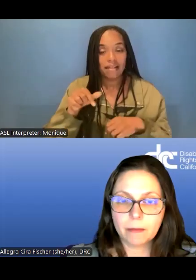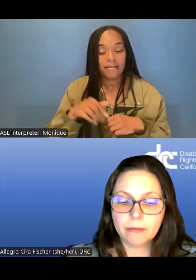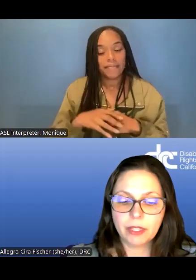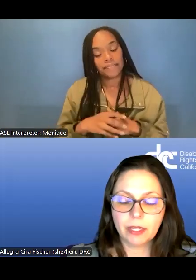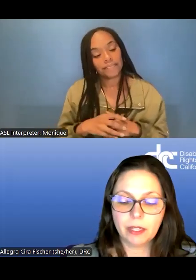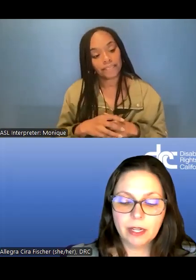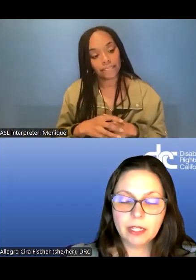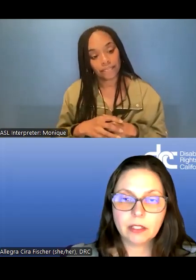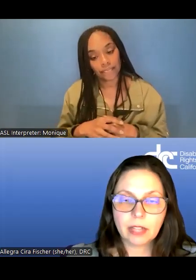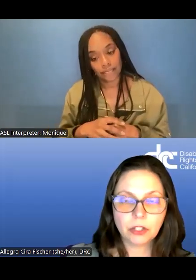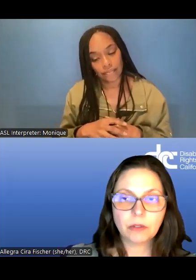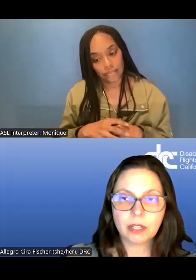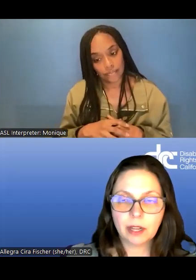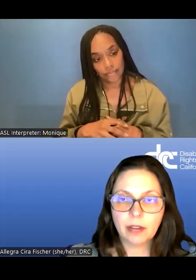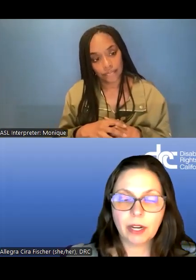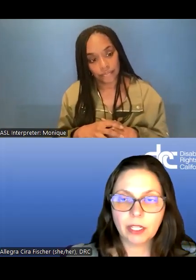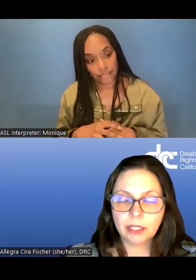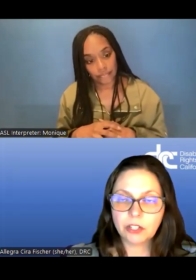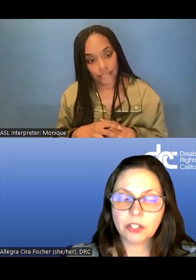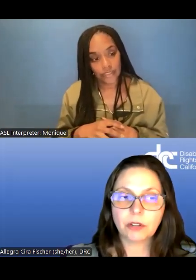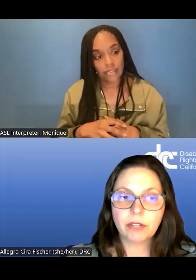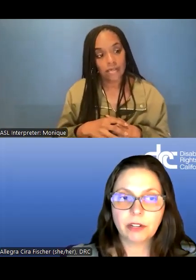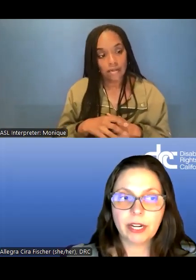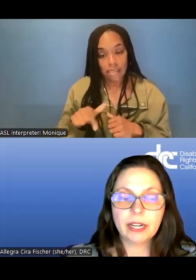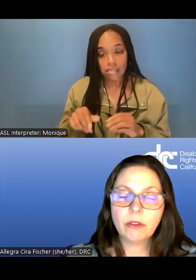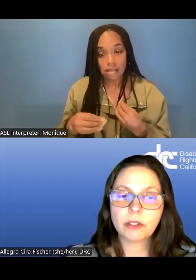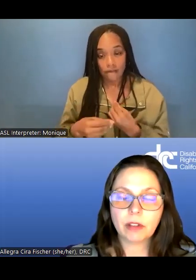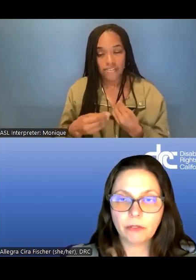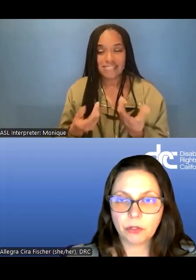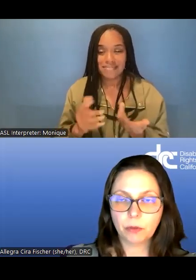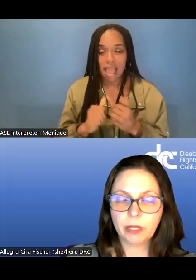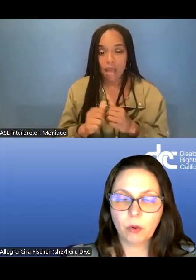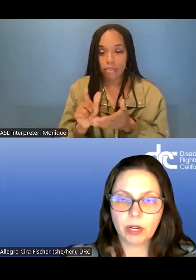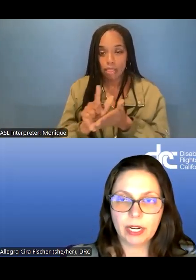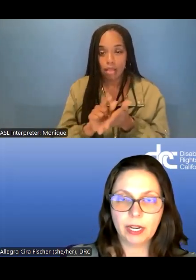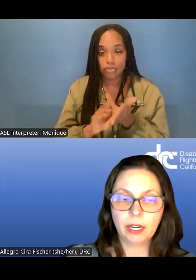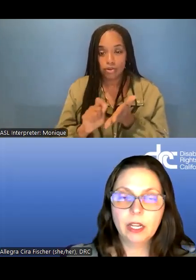the statutes and regulations are written right now, this office will be coordinating